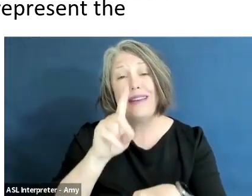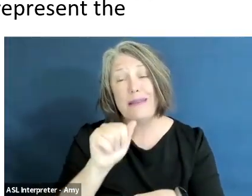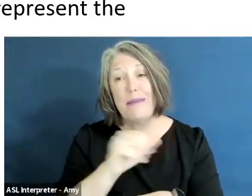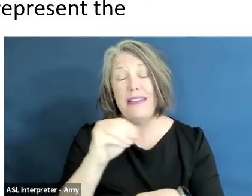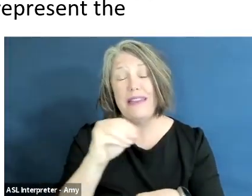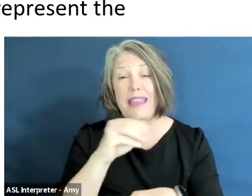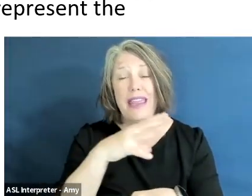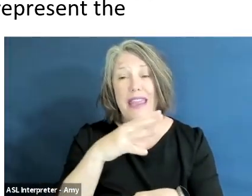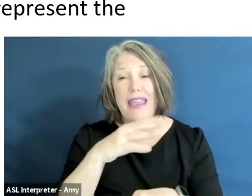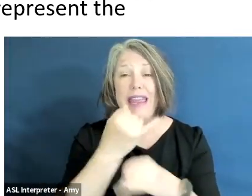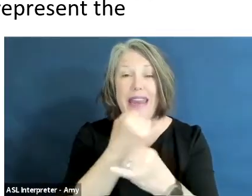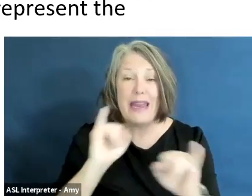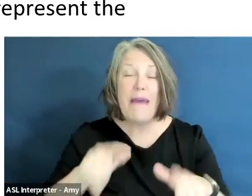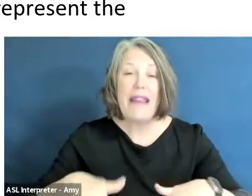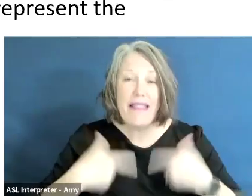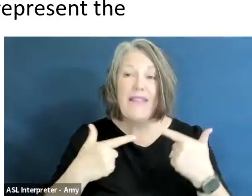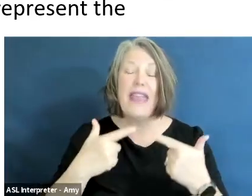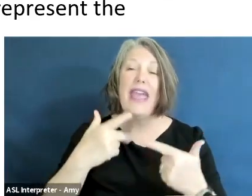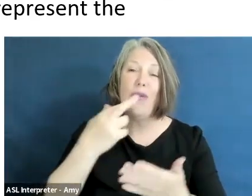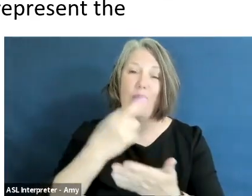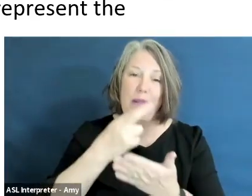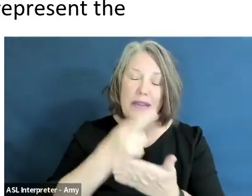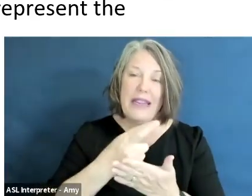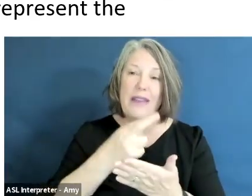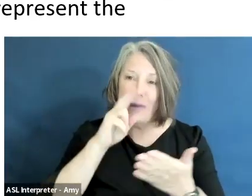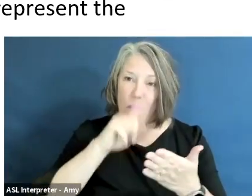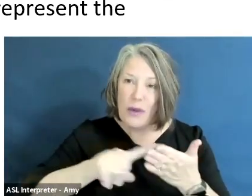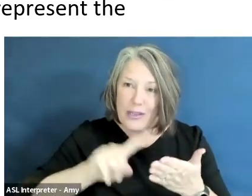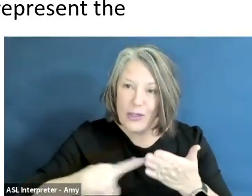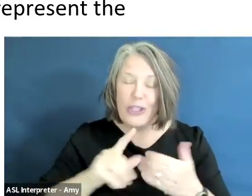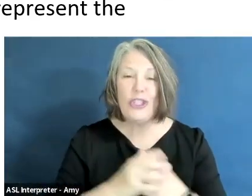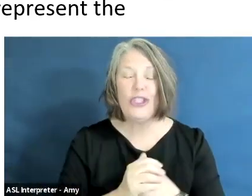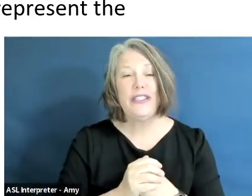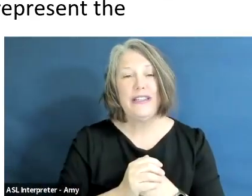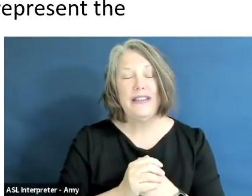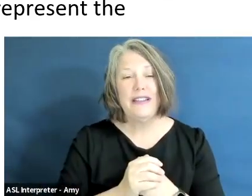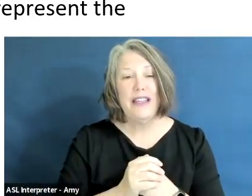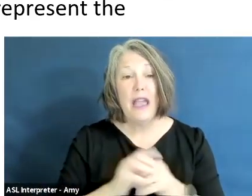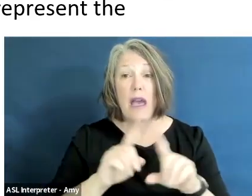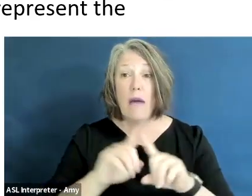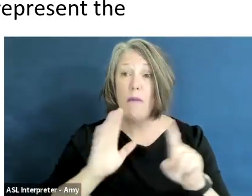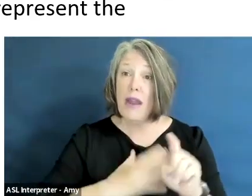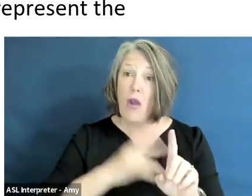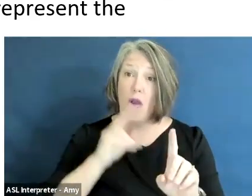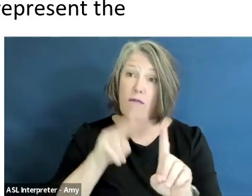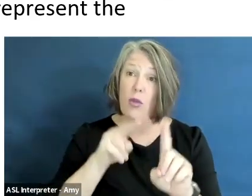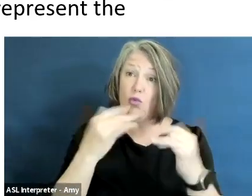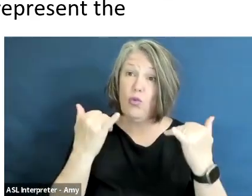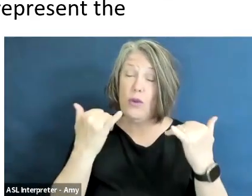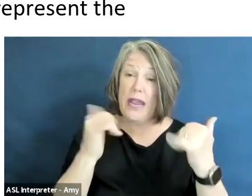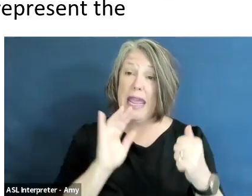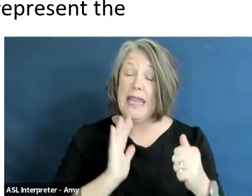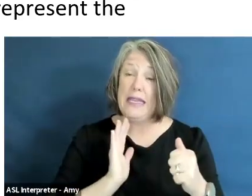Independent Living and Rehabilitation Research. But our views today are those of our speakers,